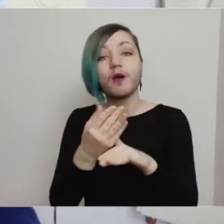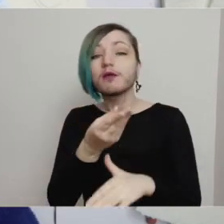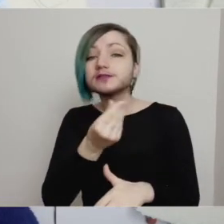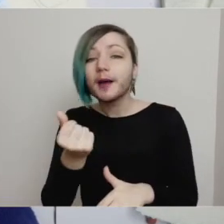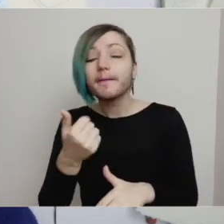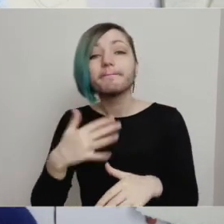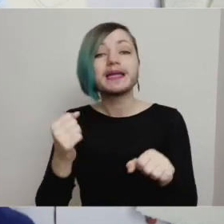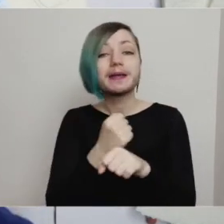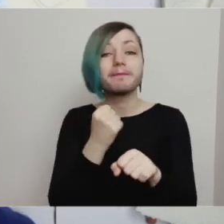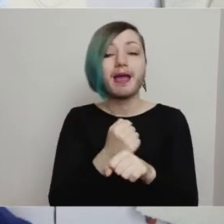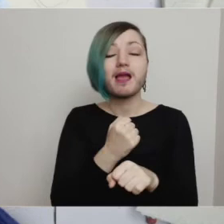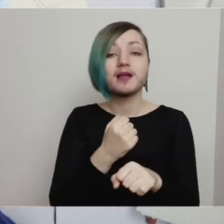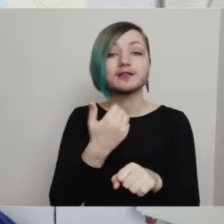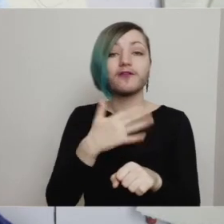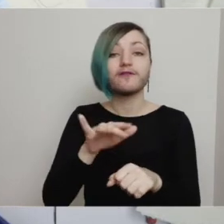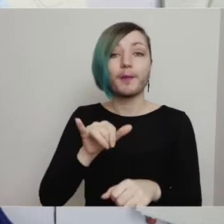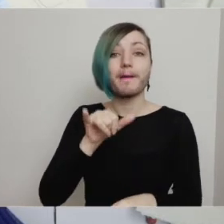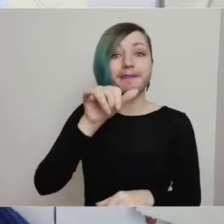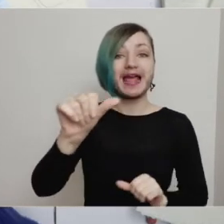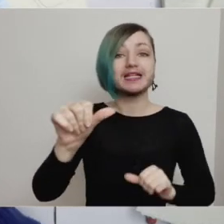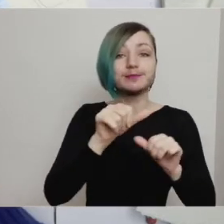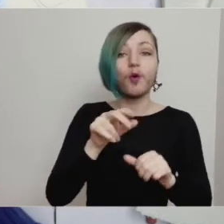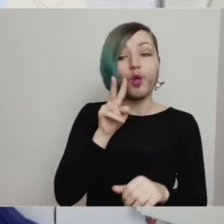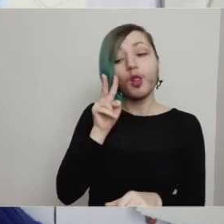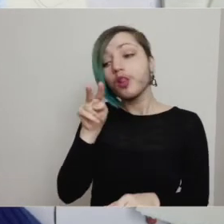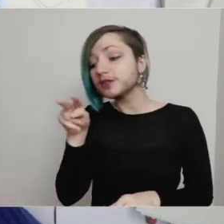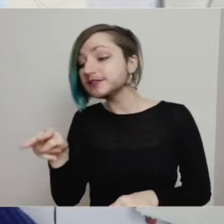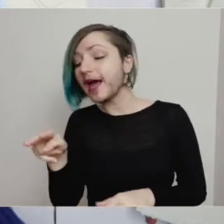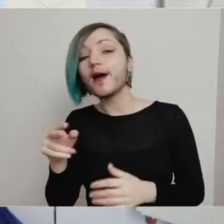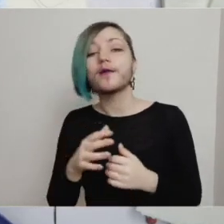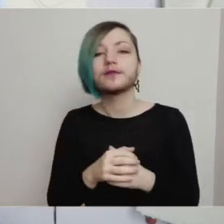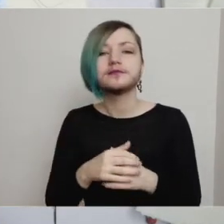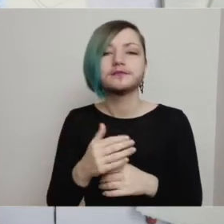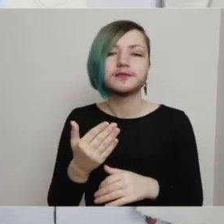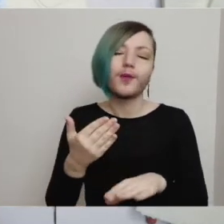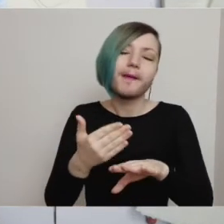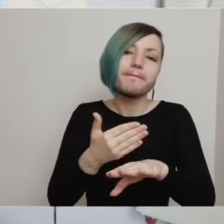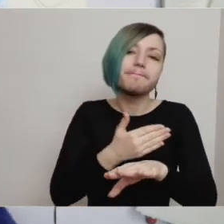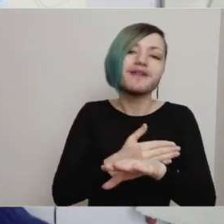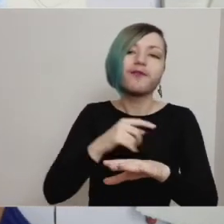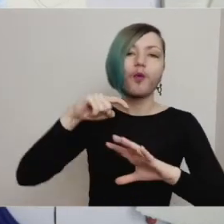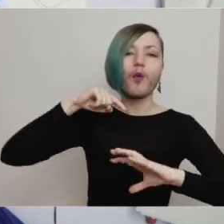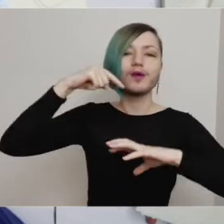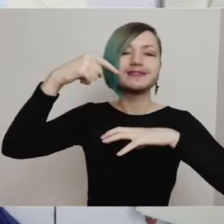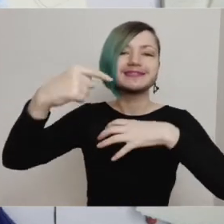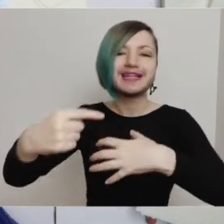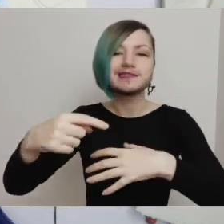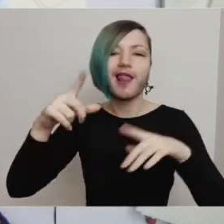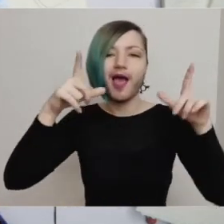looking down from a small aircraft in the days before we really had available satellite imagery